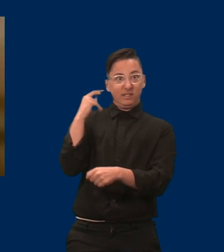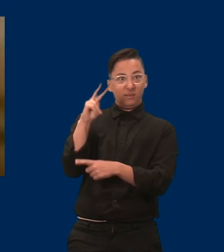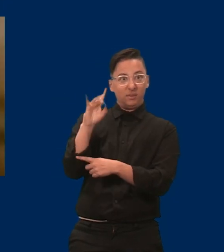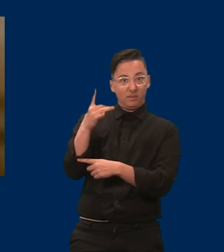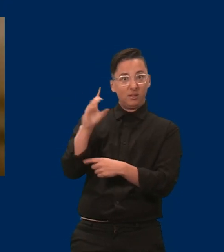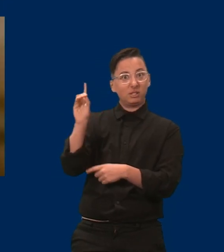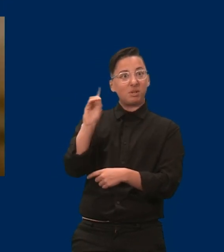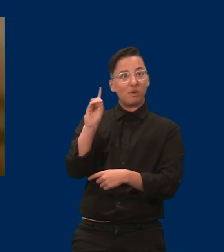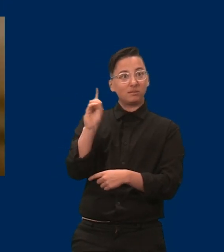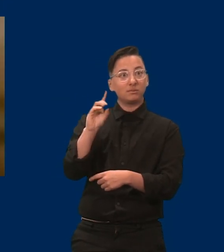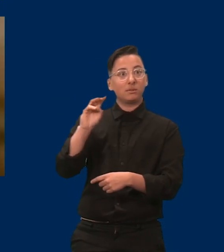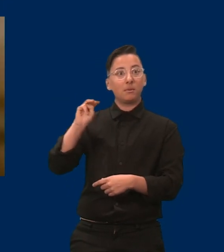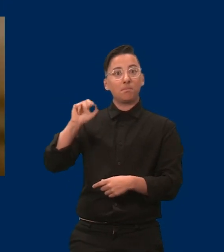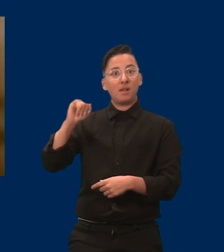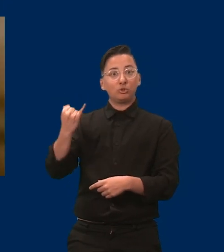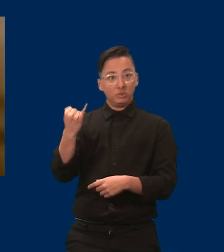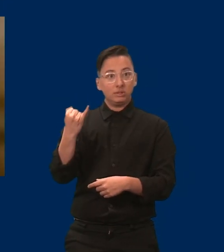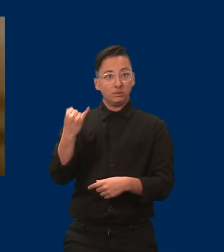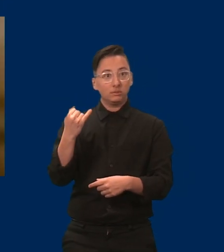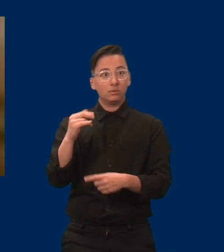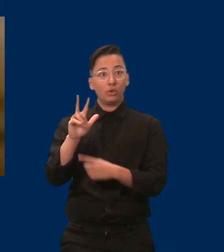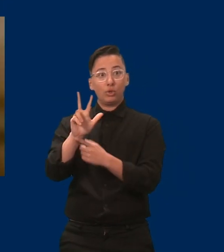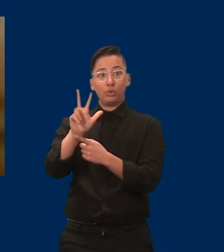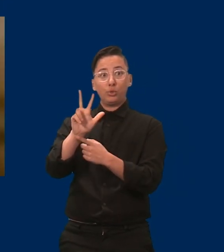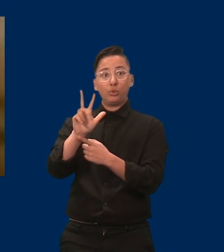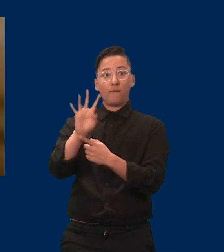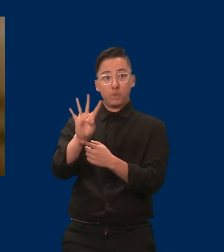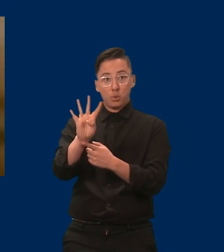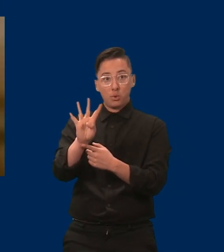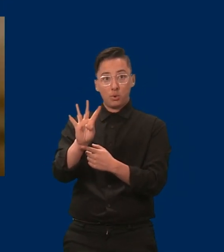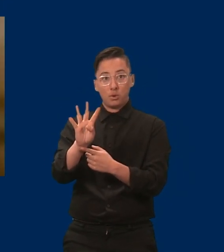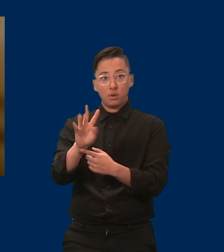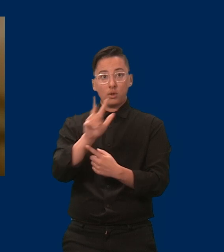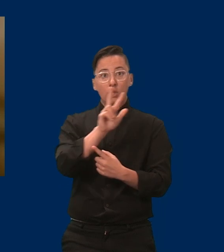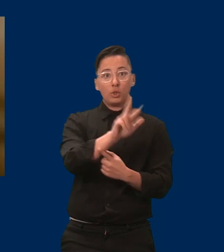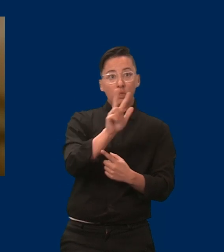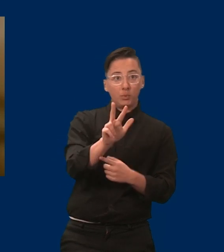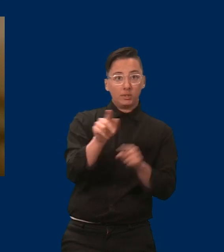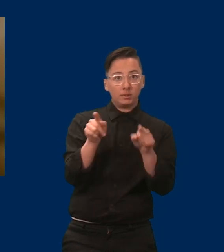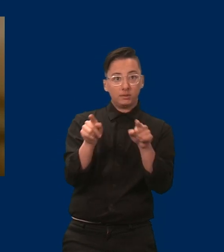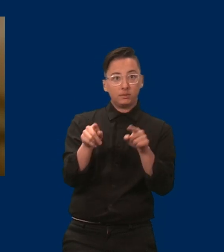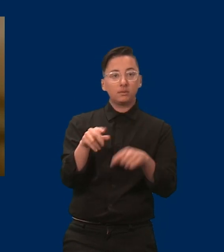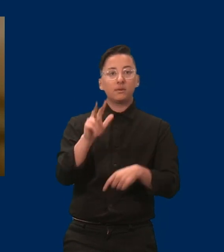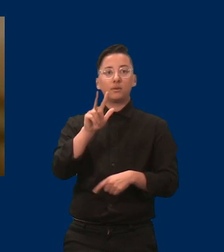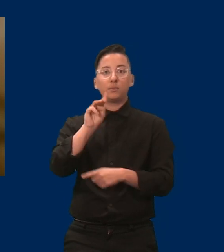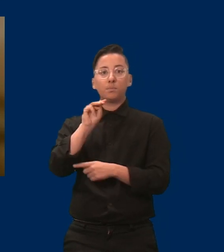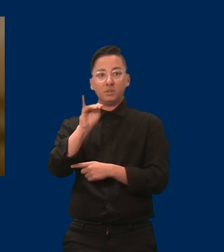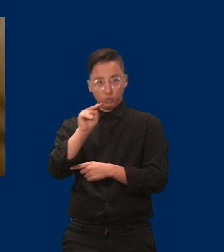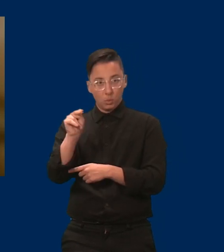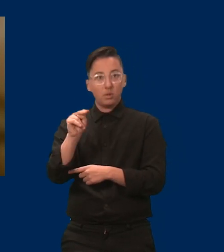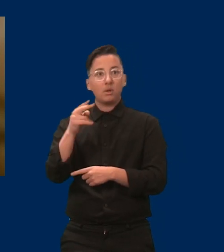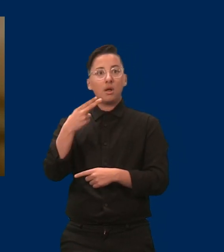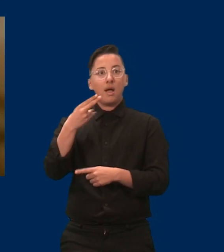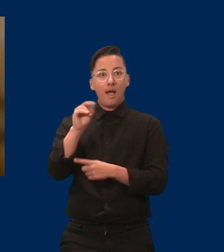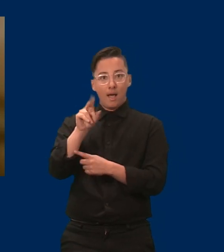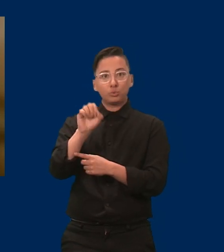And the House has retained their majority, as well. And the governor got re-elected.